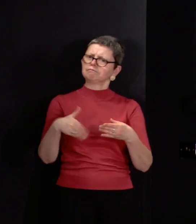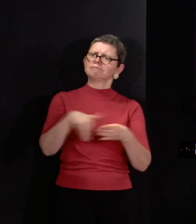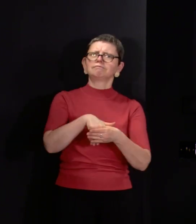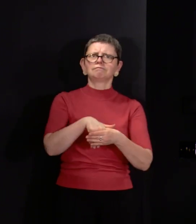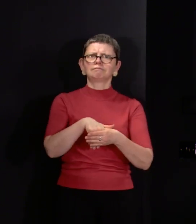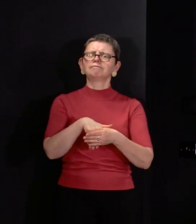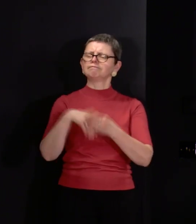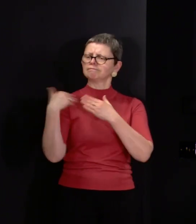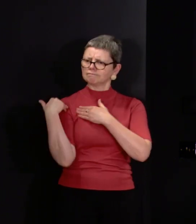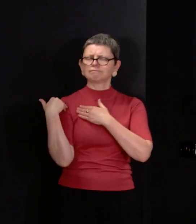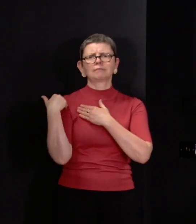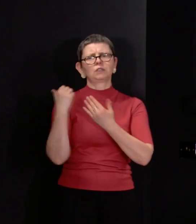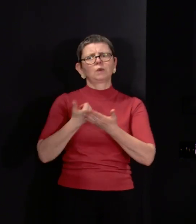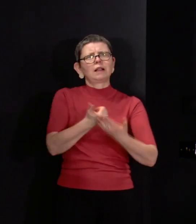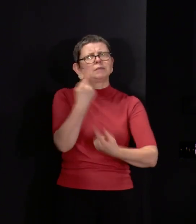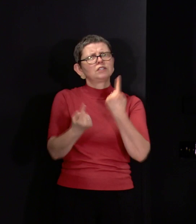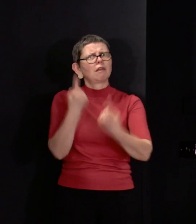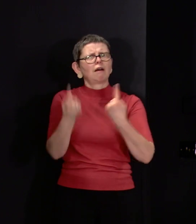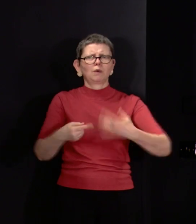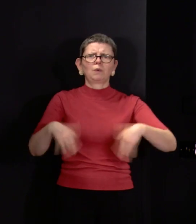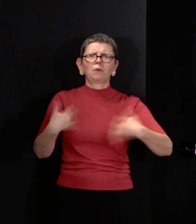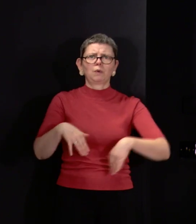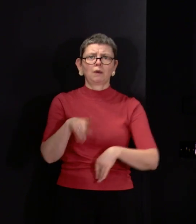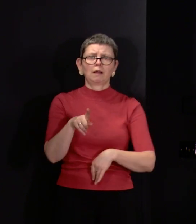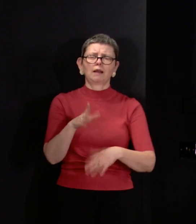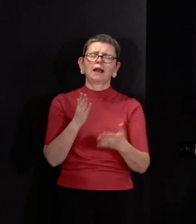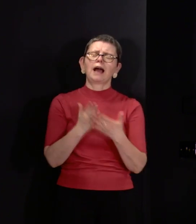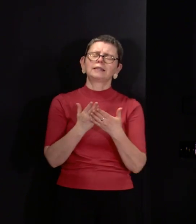their duty to help each other. I want to acknowledge and highlight in particular